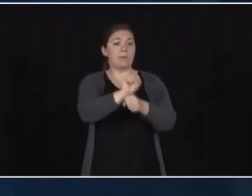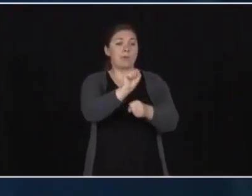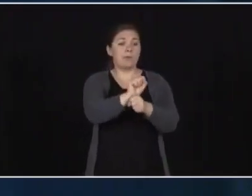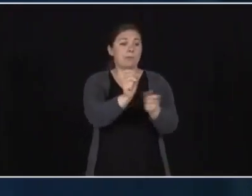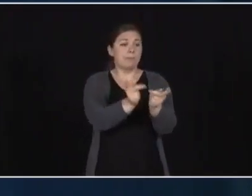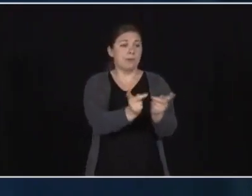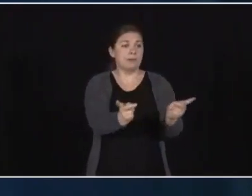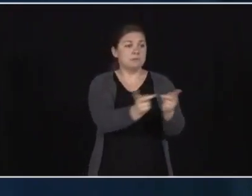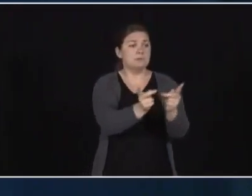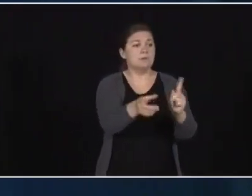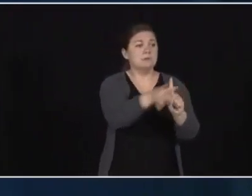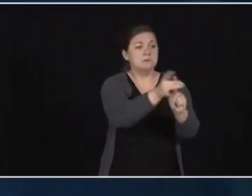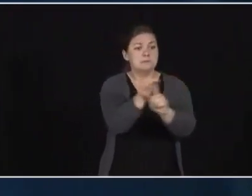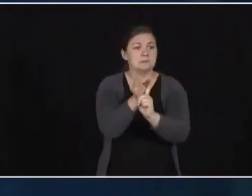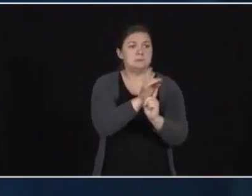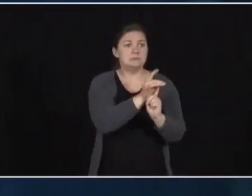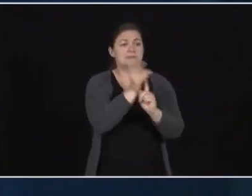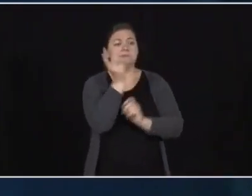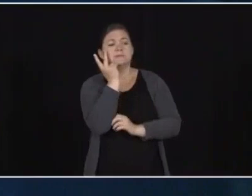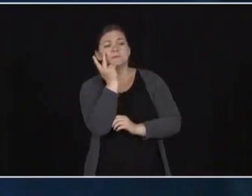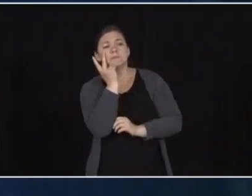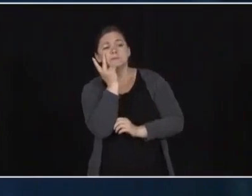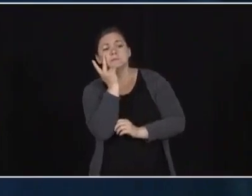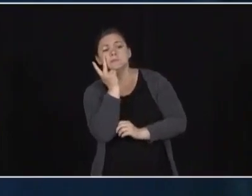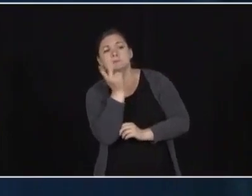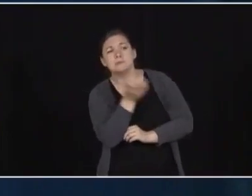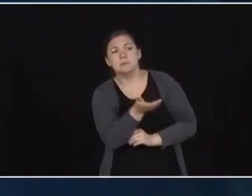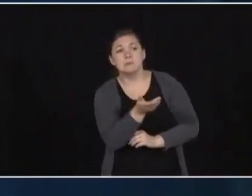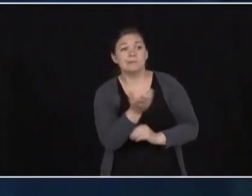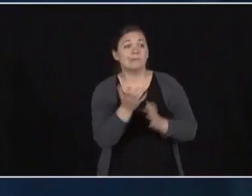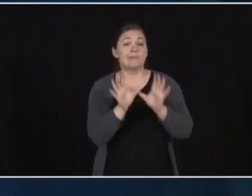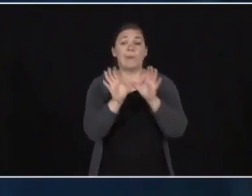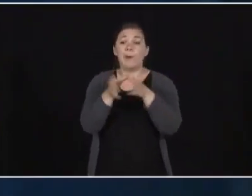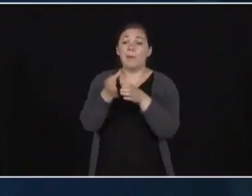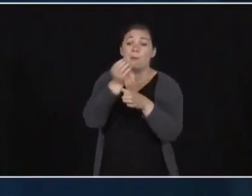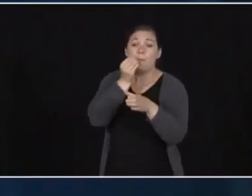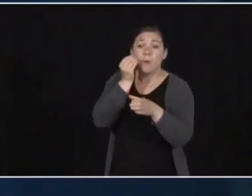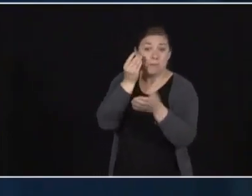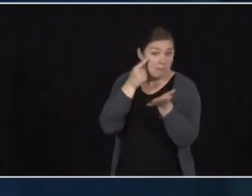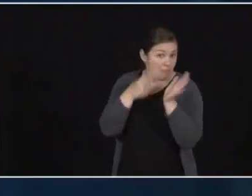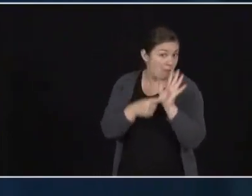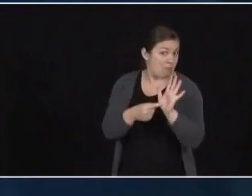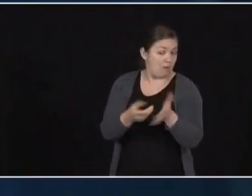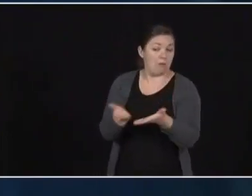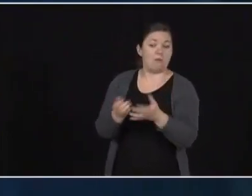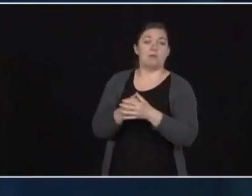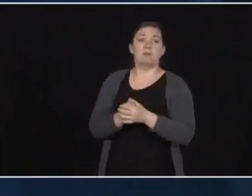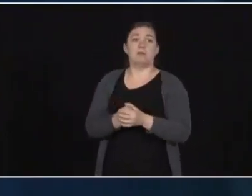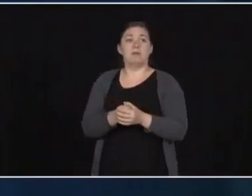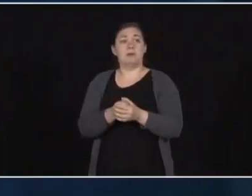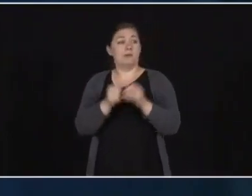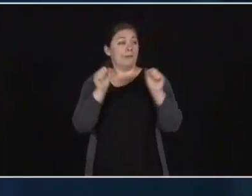it can be broader than that. So setting could be a congregate care living. The community could be a small town